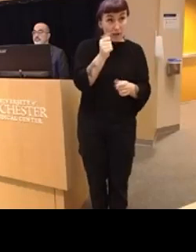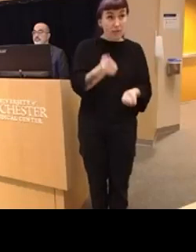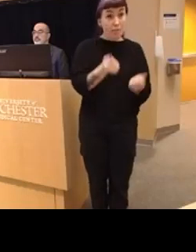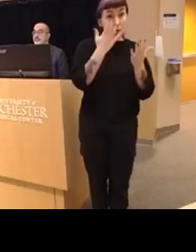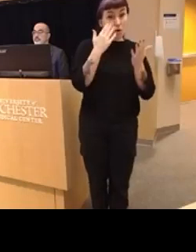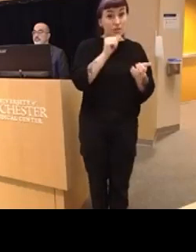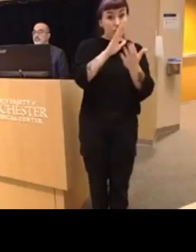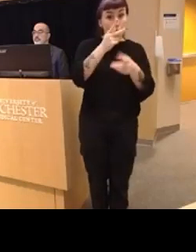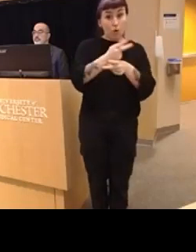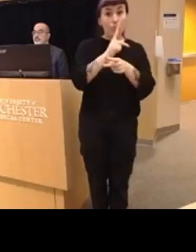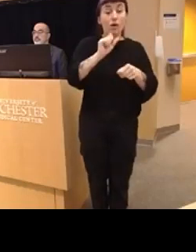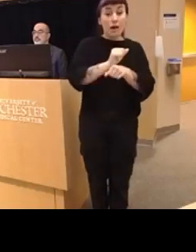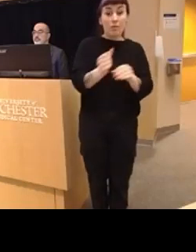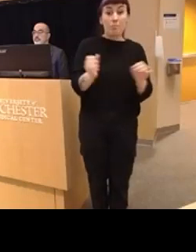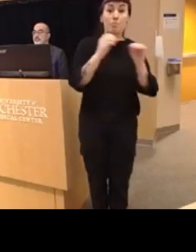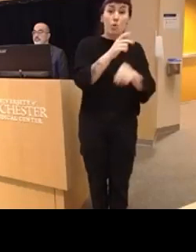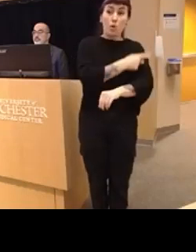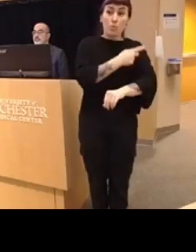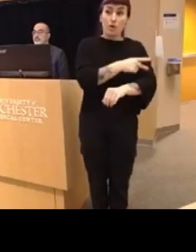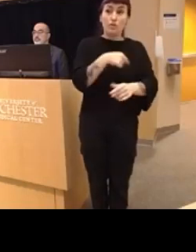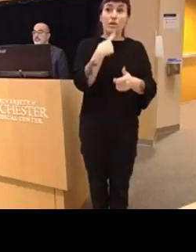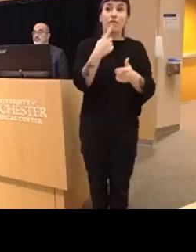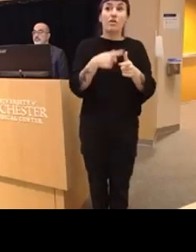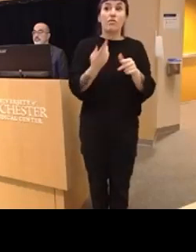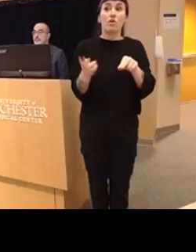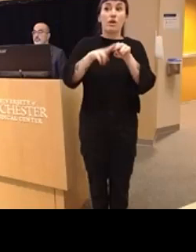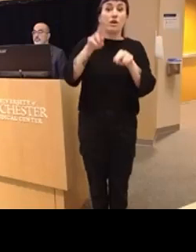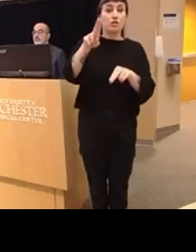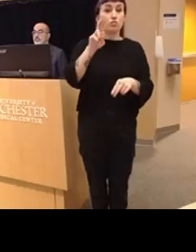you actually were able to get more patients and therefore increase your revenues um so that we